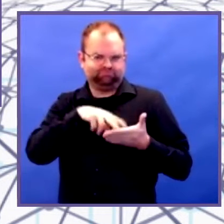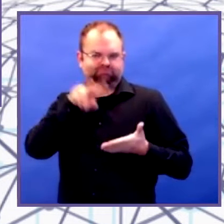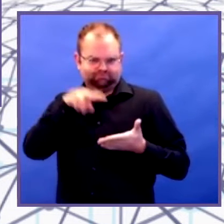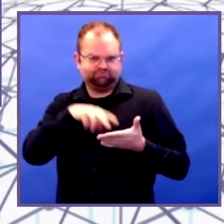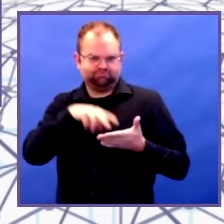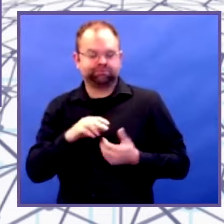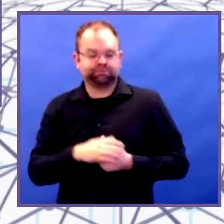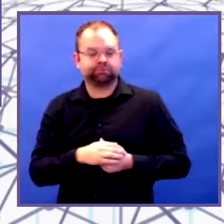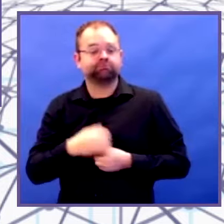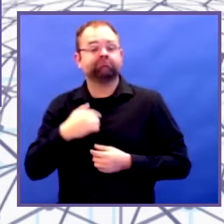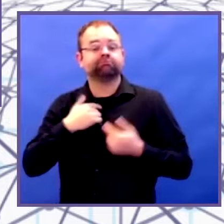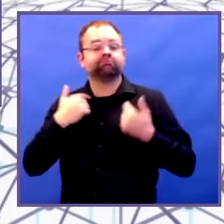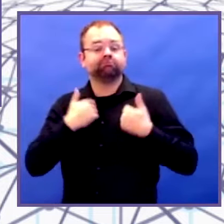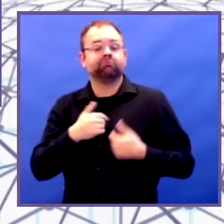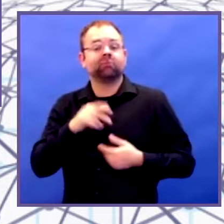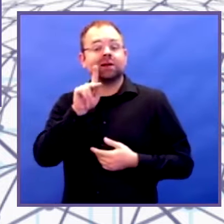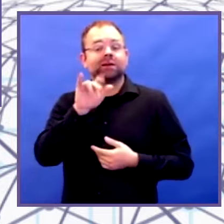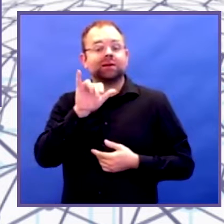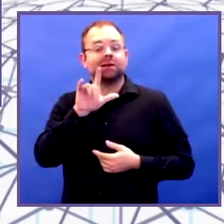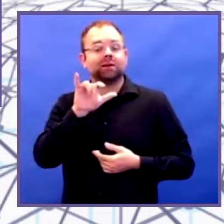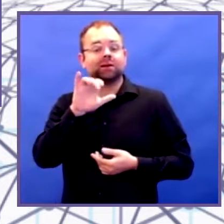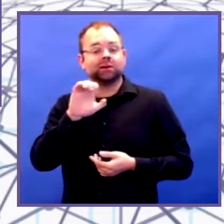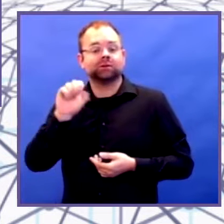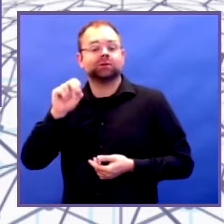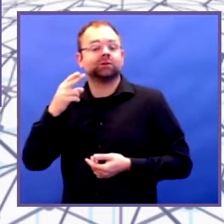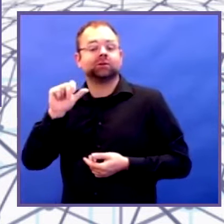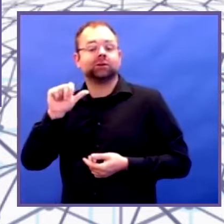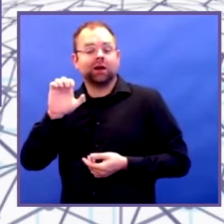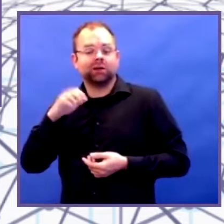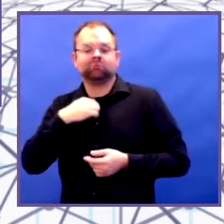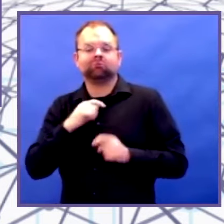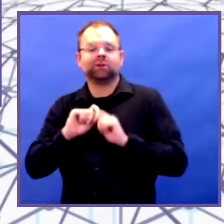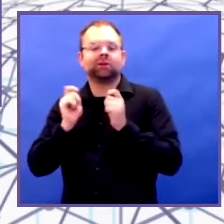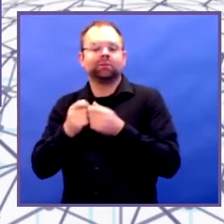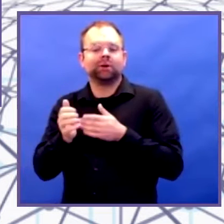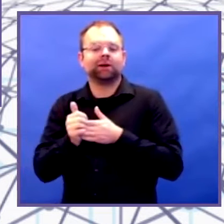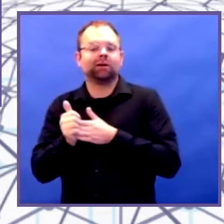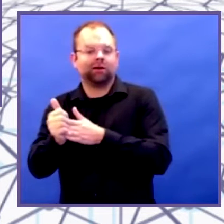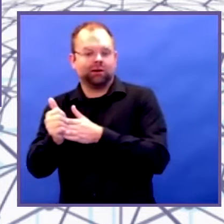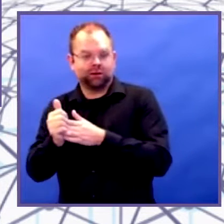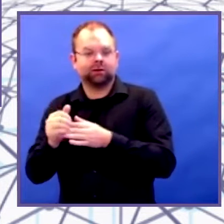technology something that is integral to assistive technology for everyone, everywhere.